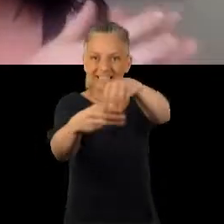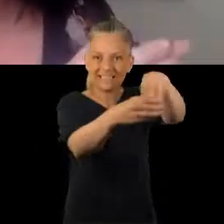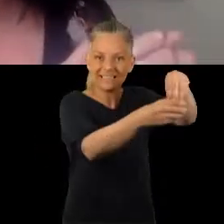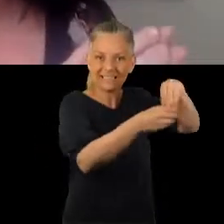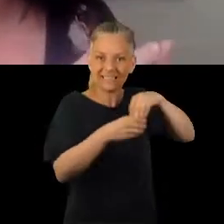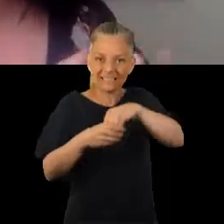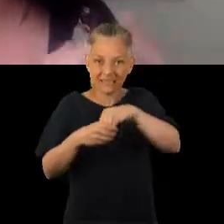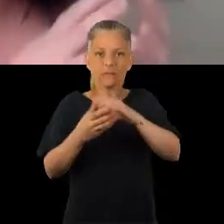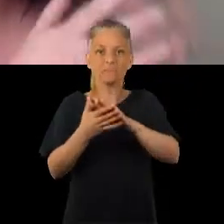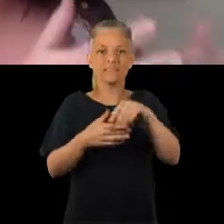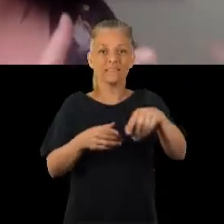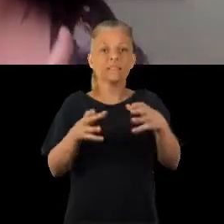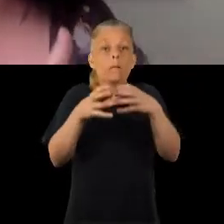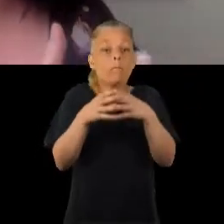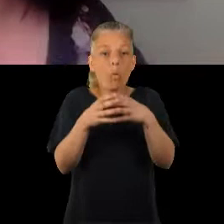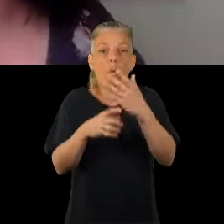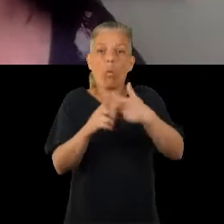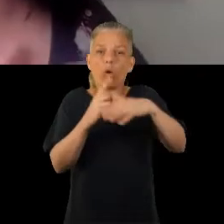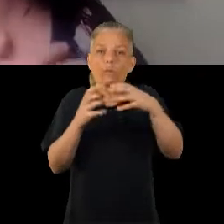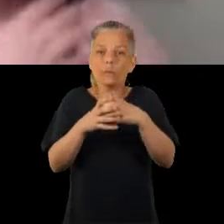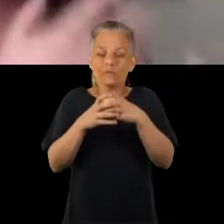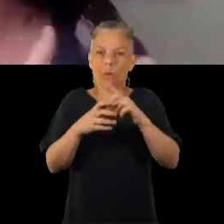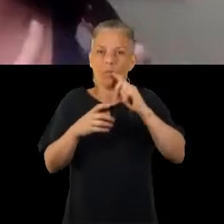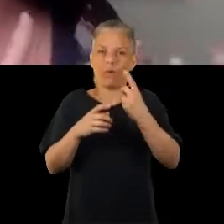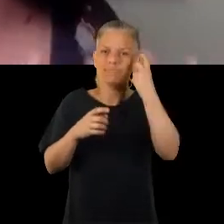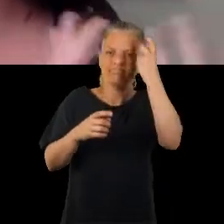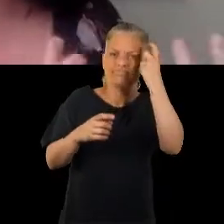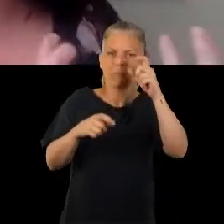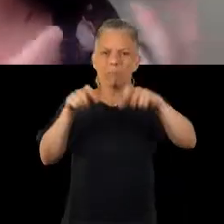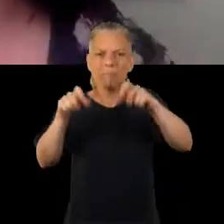the psychiatric survivor movement, mental health rights movement, grass roots groups and mutual